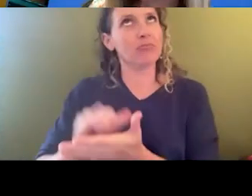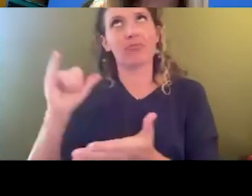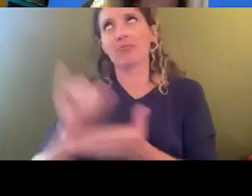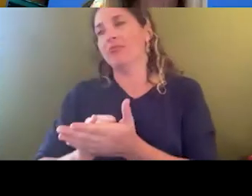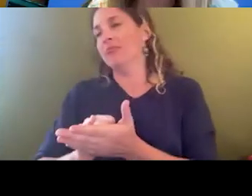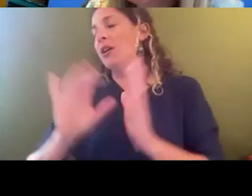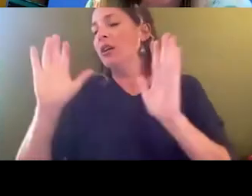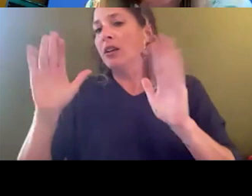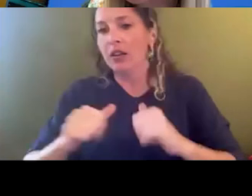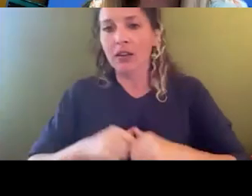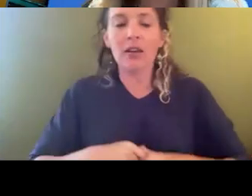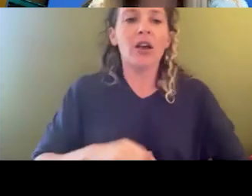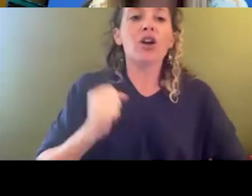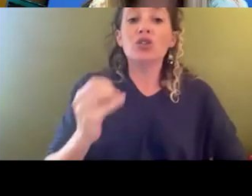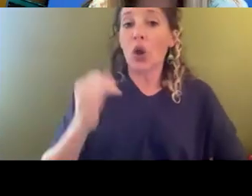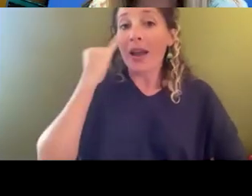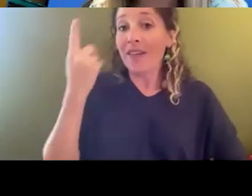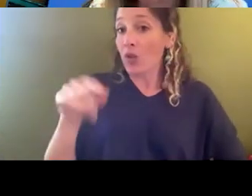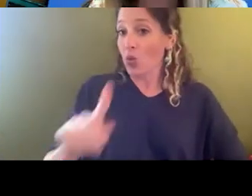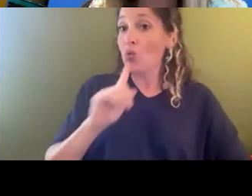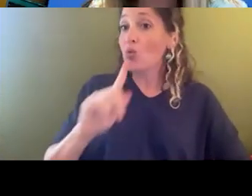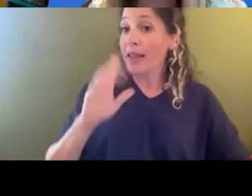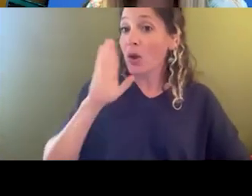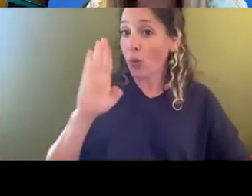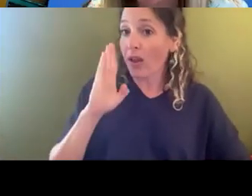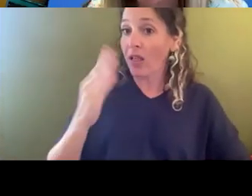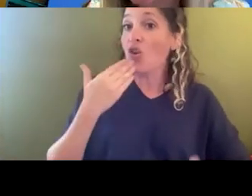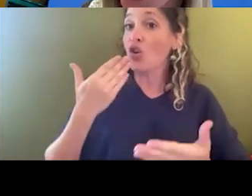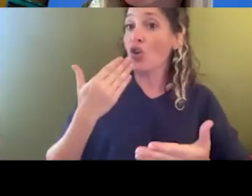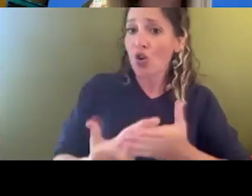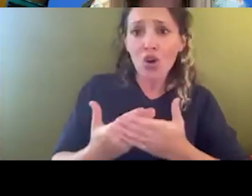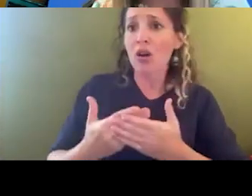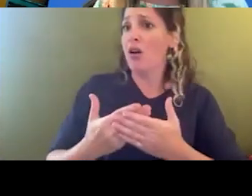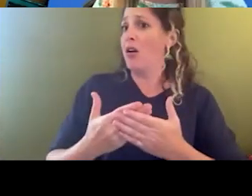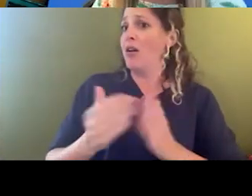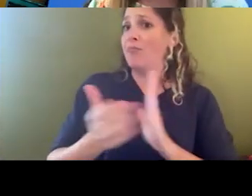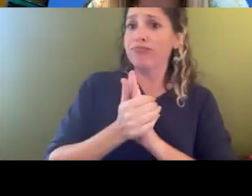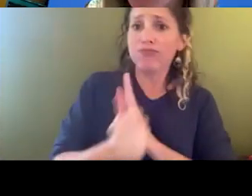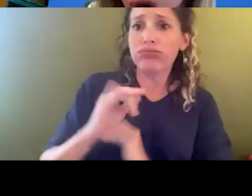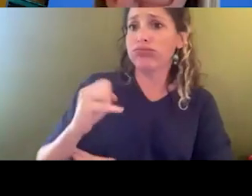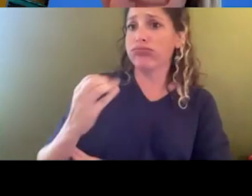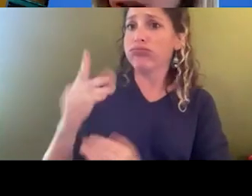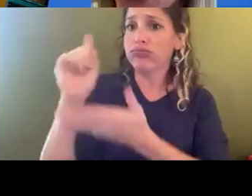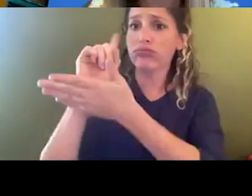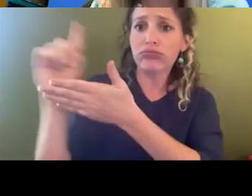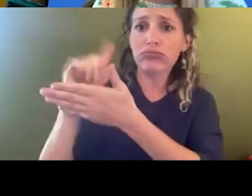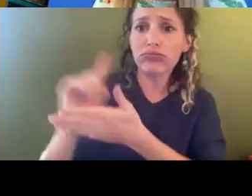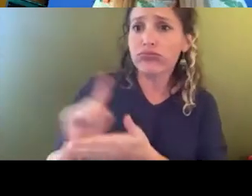If you're really going to do a good job with it, having weekly meetings during the summer,